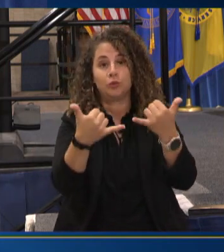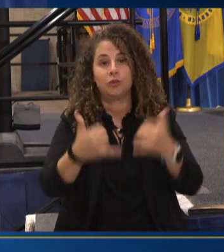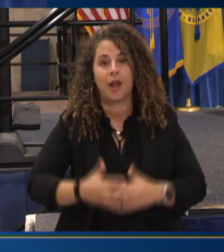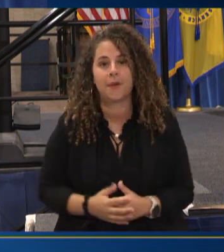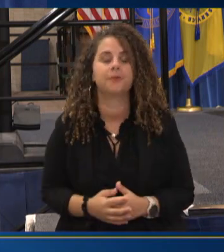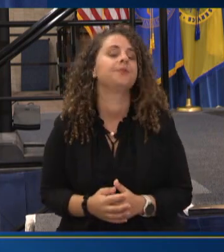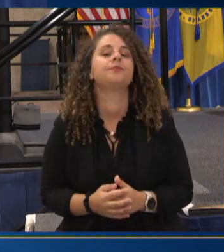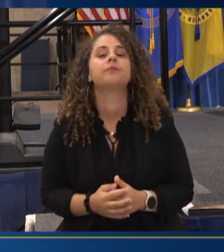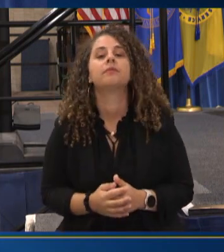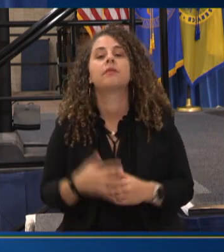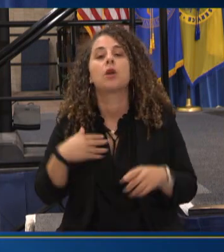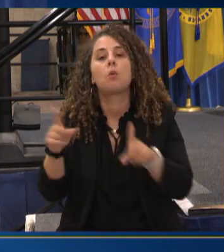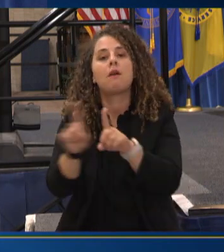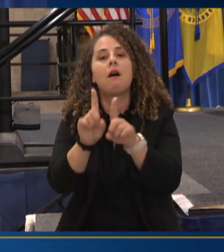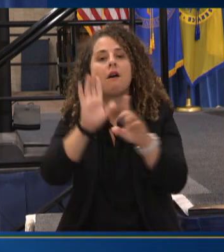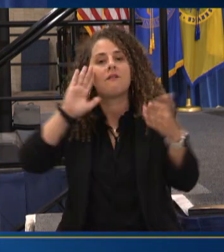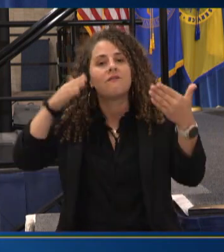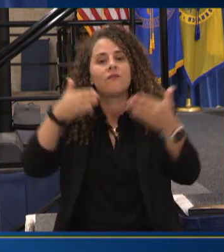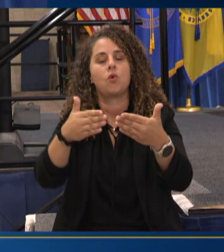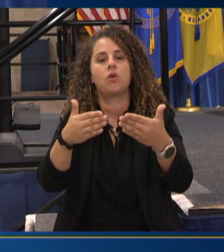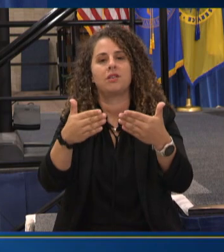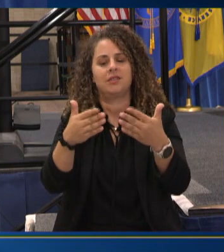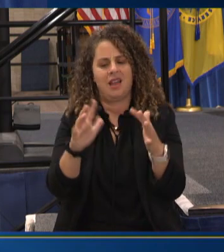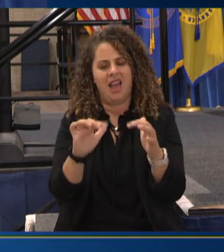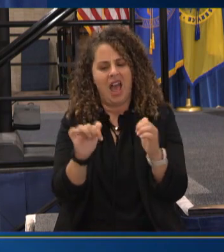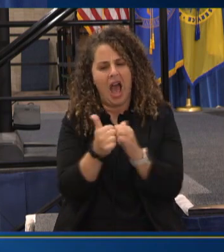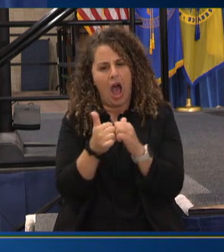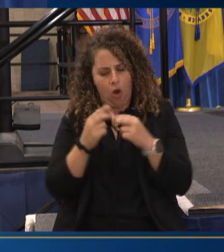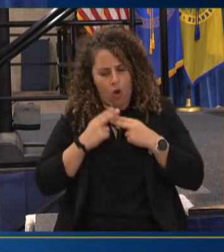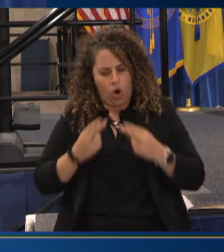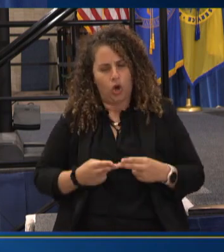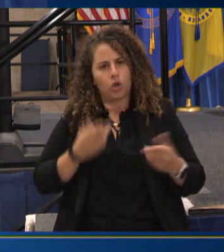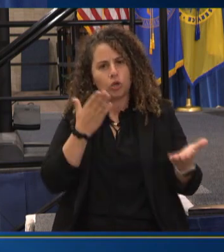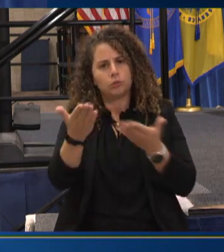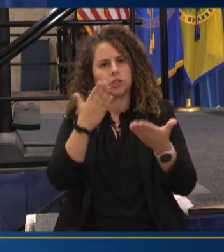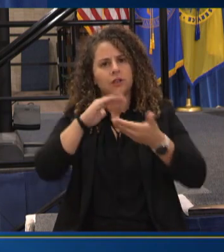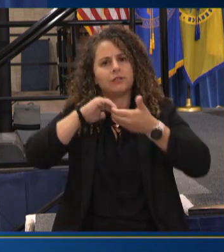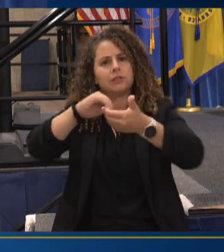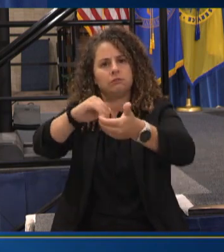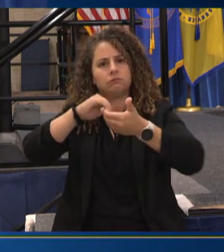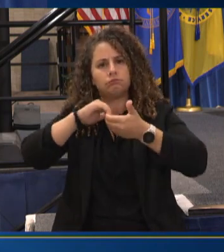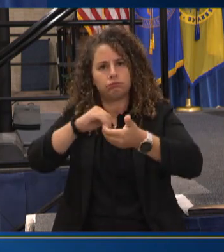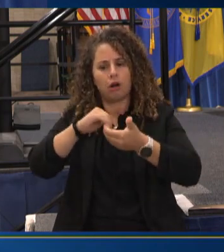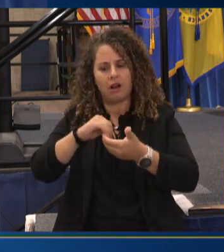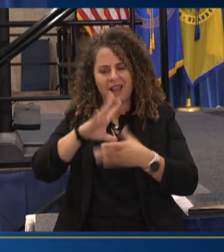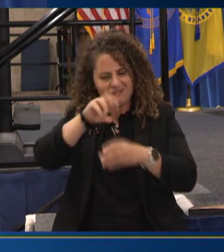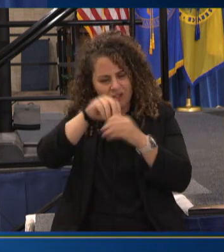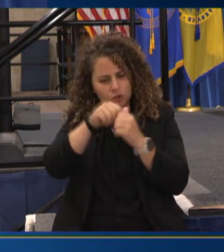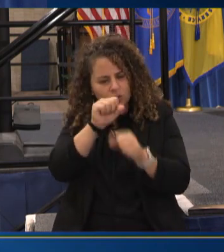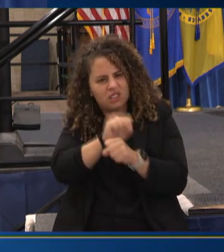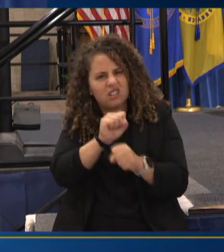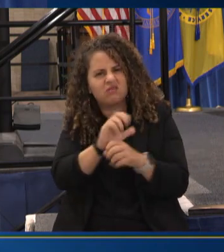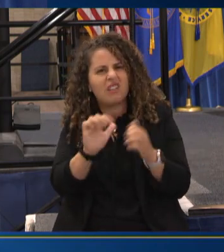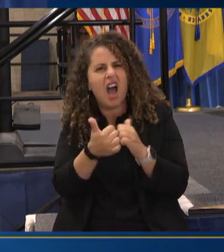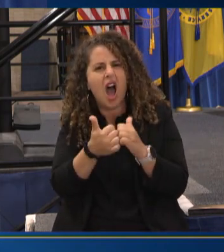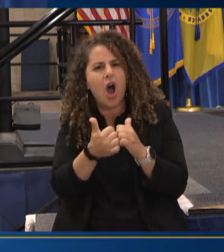We've also focused on how our human services partners are part of this work and bringing them to the table because